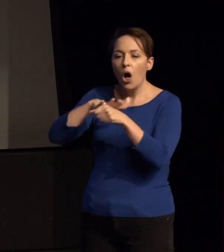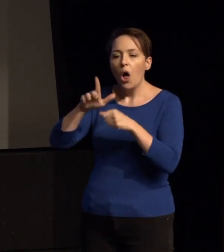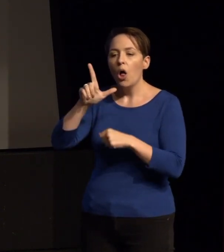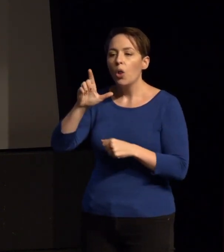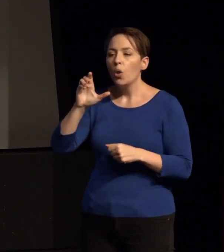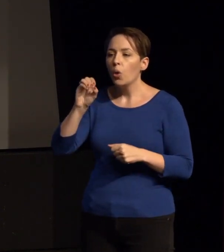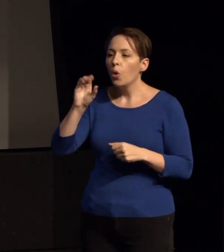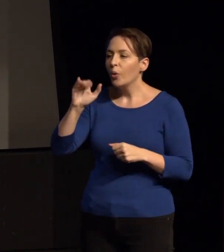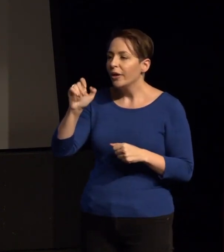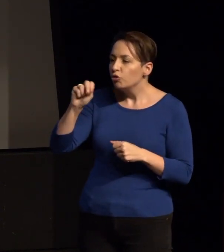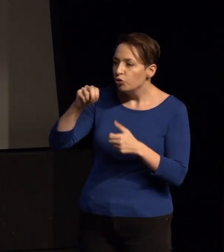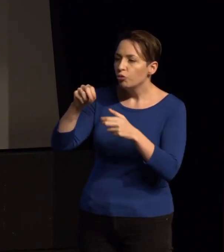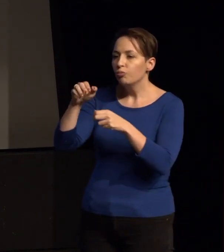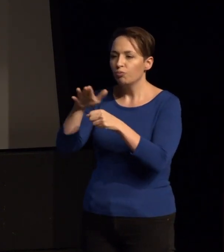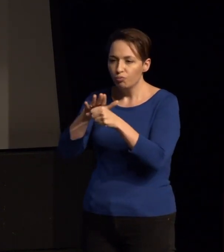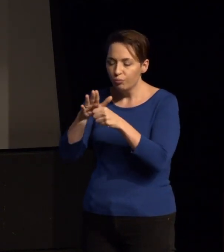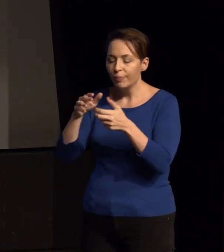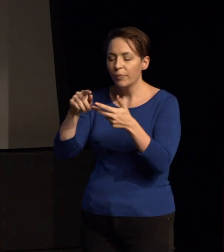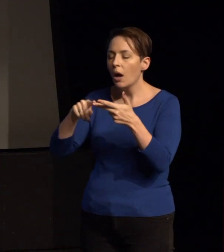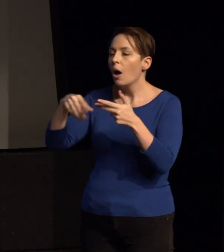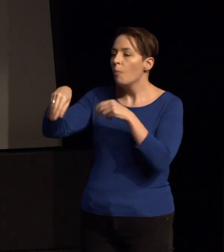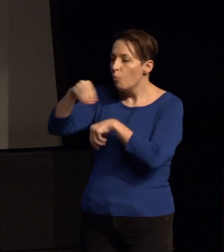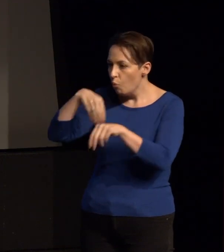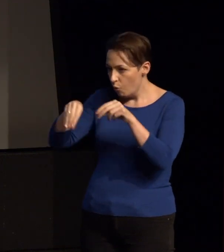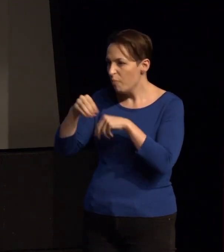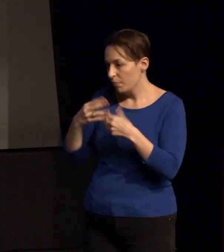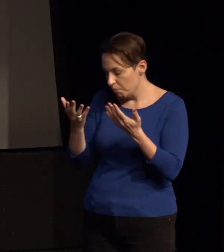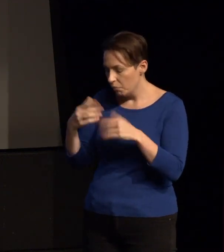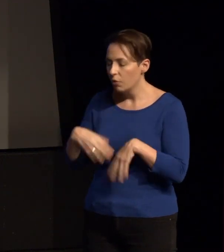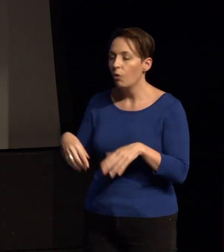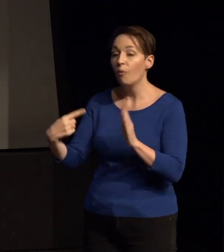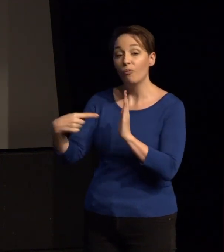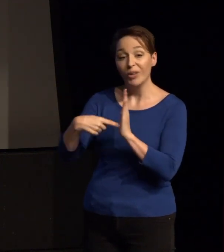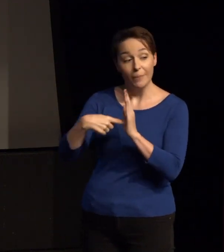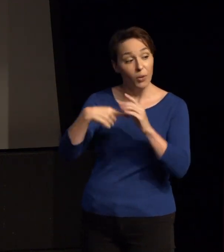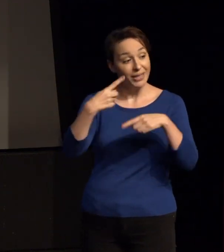such as handshape, location, and movement, etc.